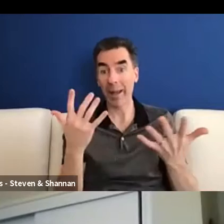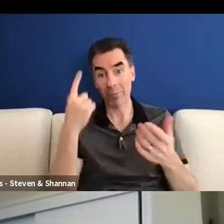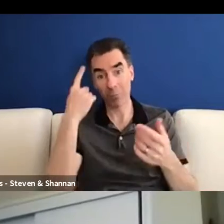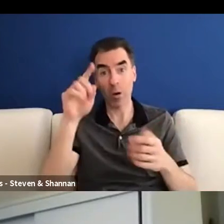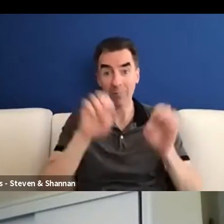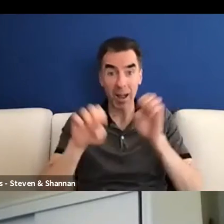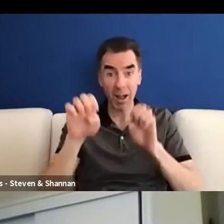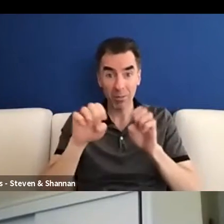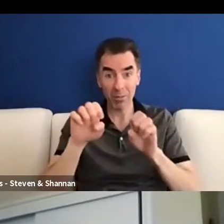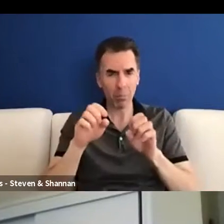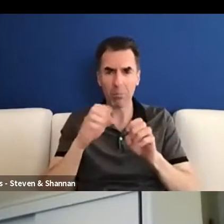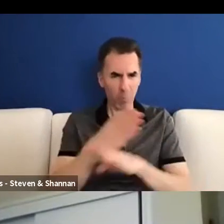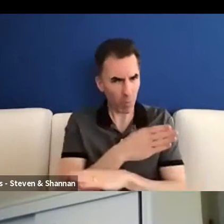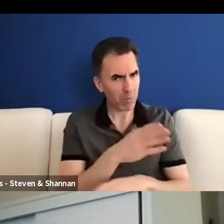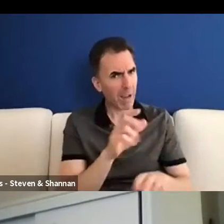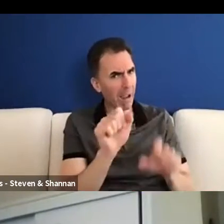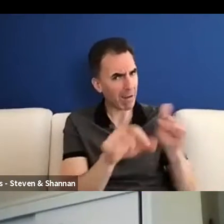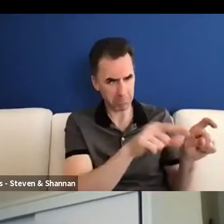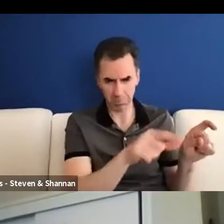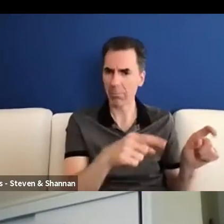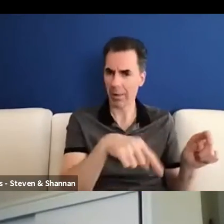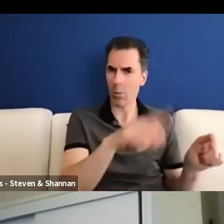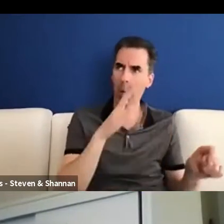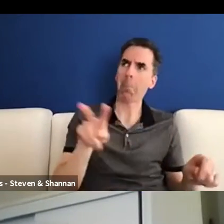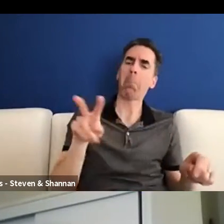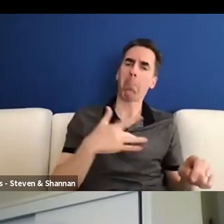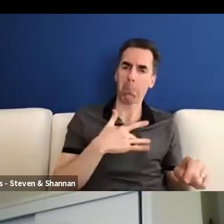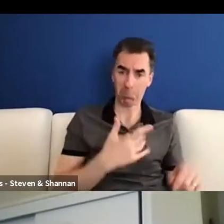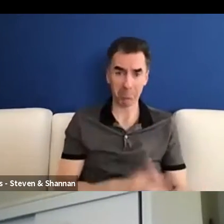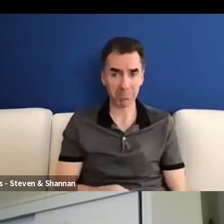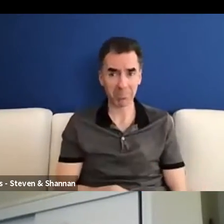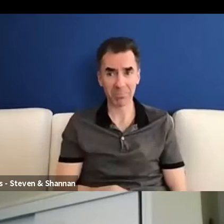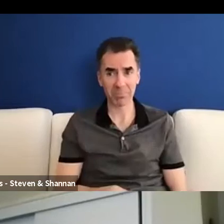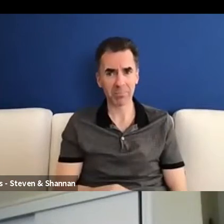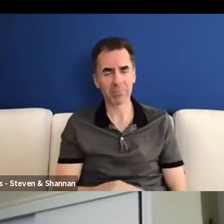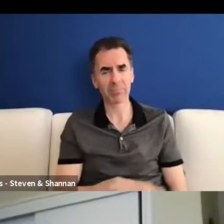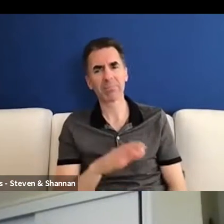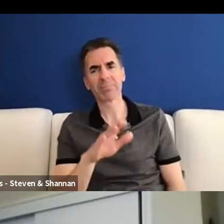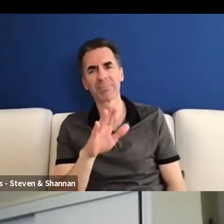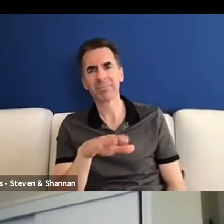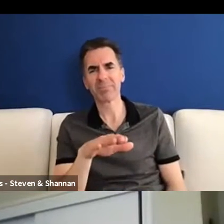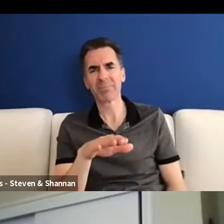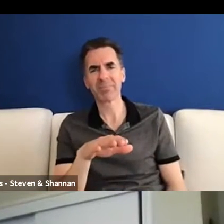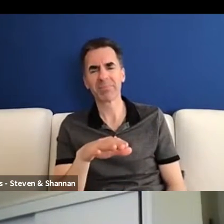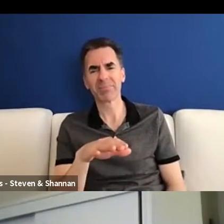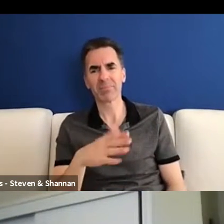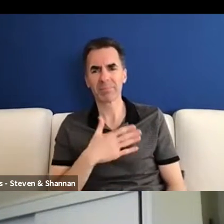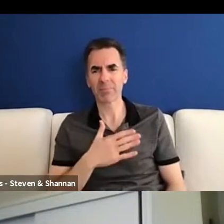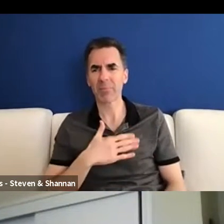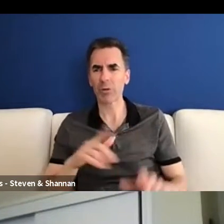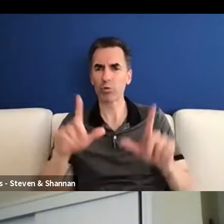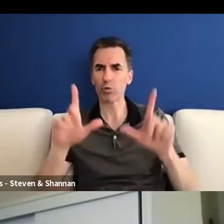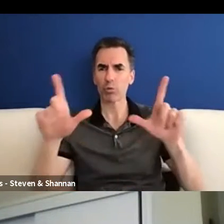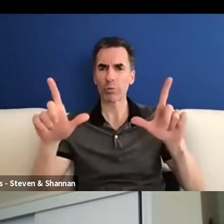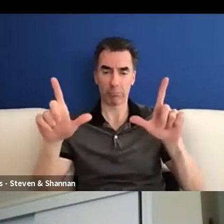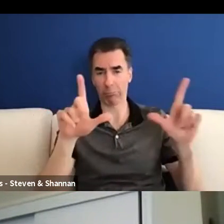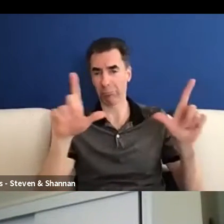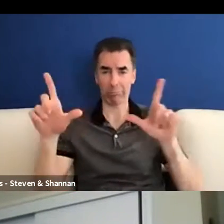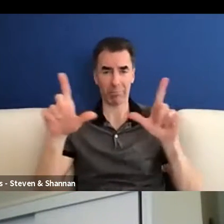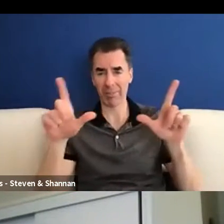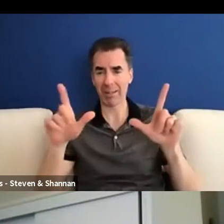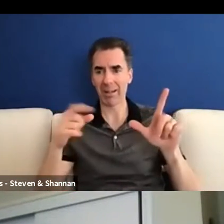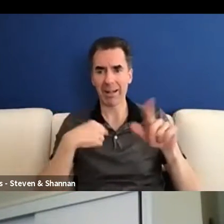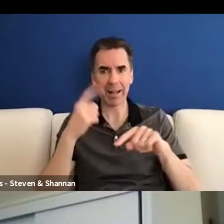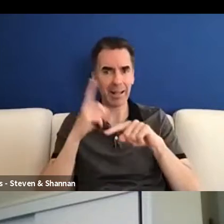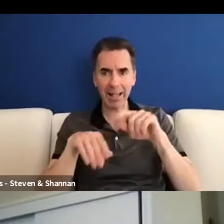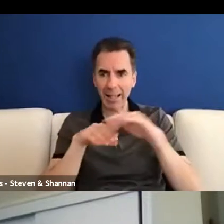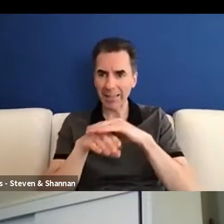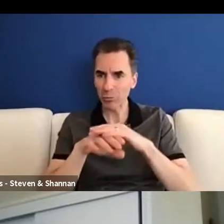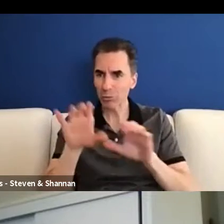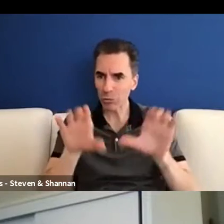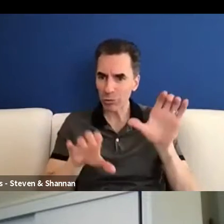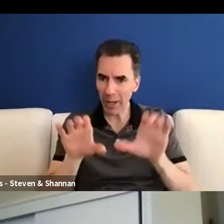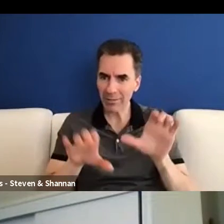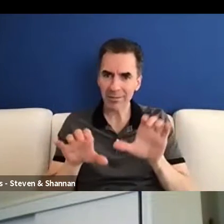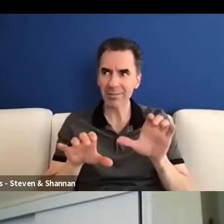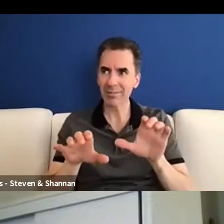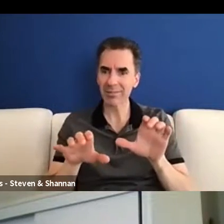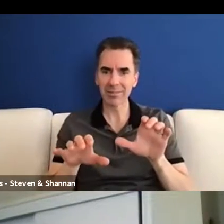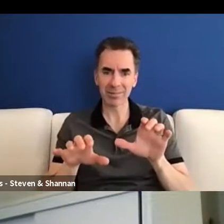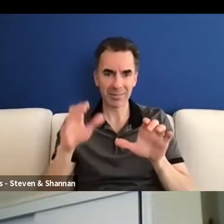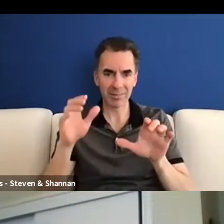Unknown: God, yeah, God. Yeah. Yeah, I've had this trouble where my screen was like shaking and then I could not access the chat, or I